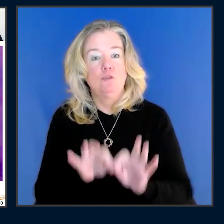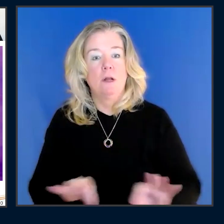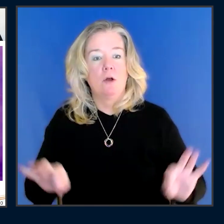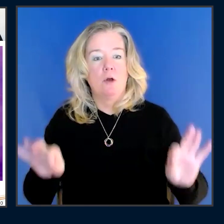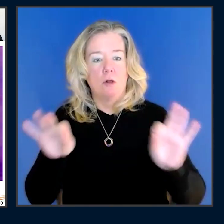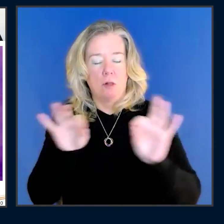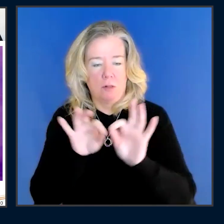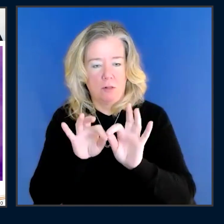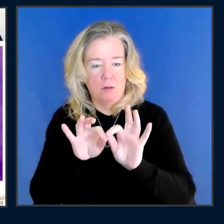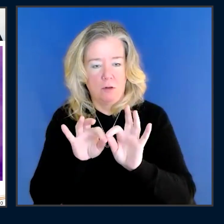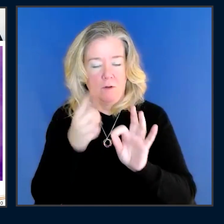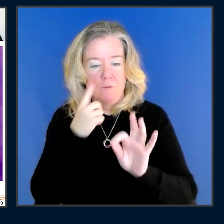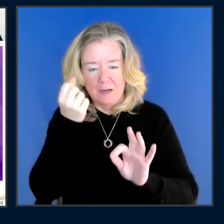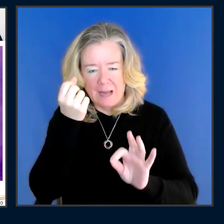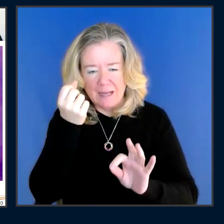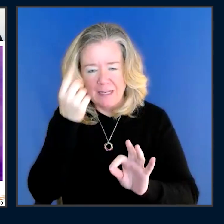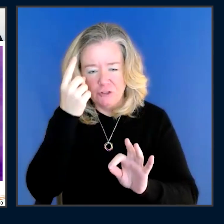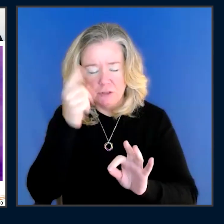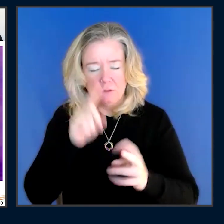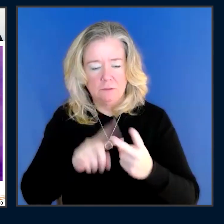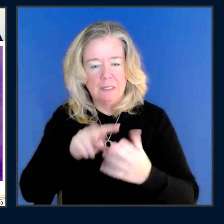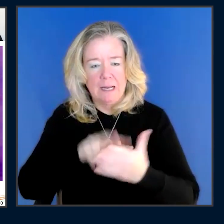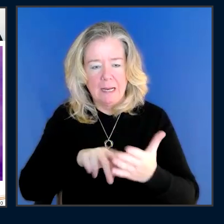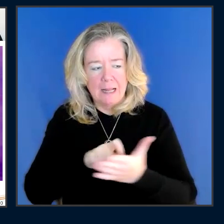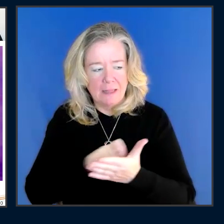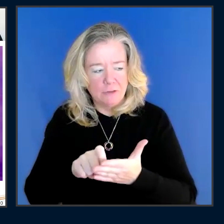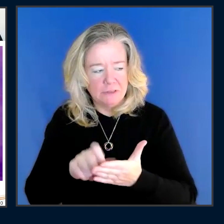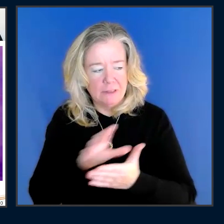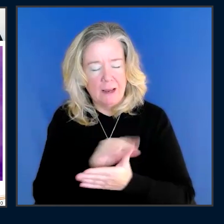is critical to cognition, literacy,